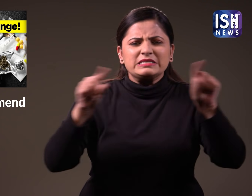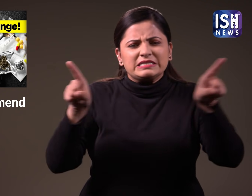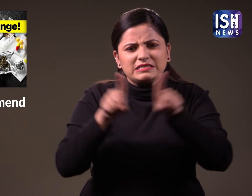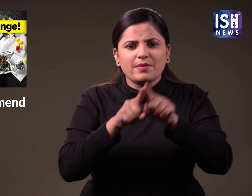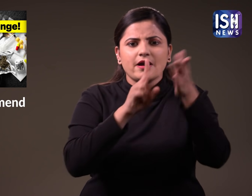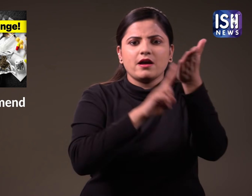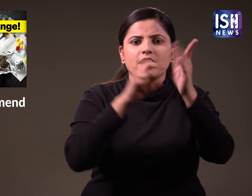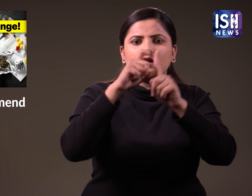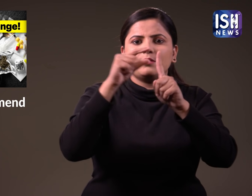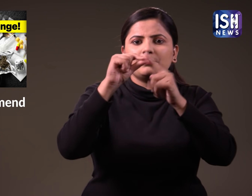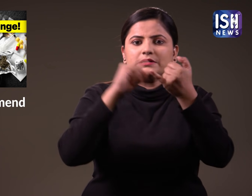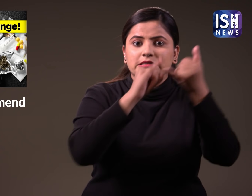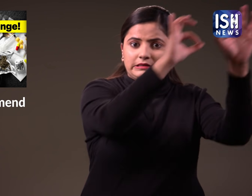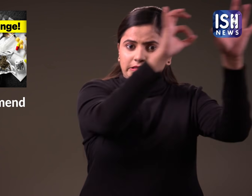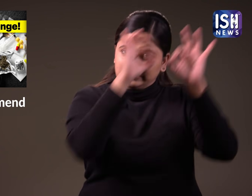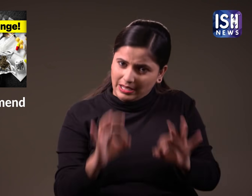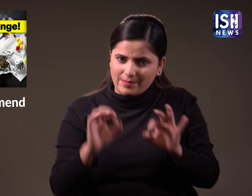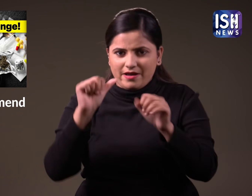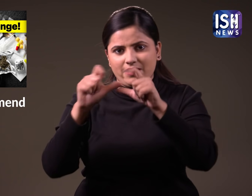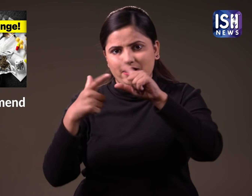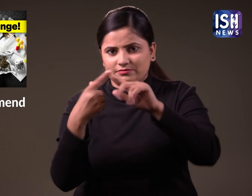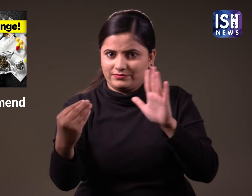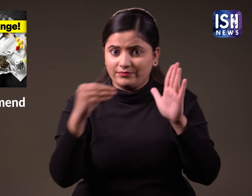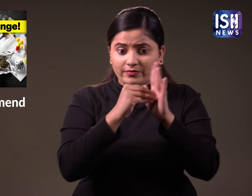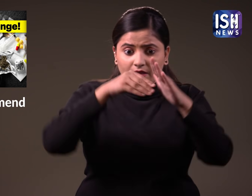It was similar to the American NDPS Act.